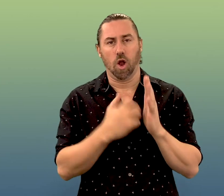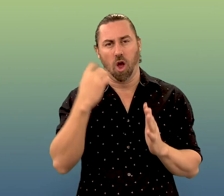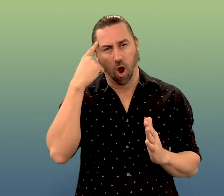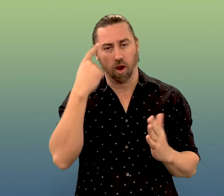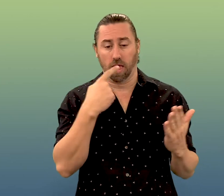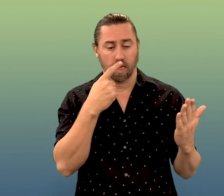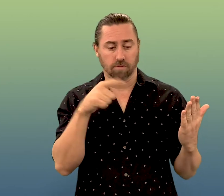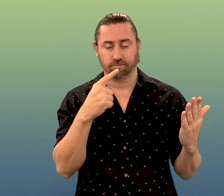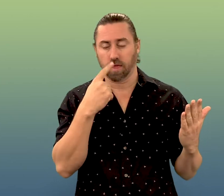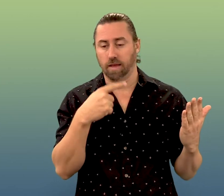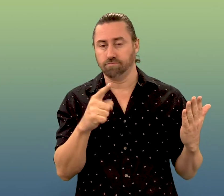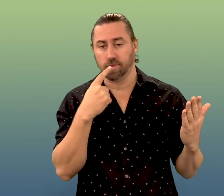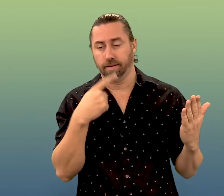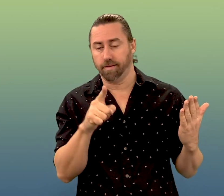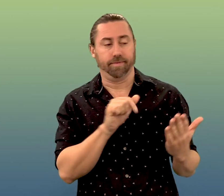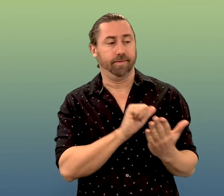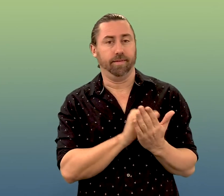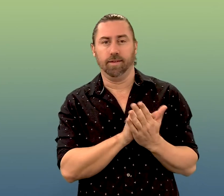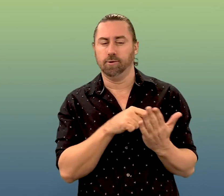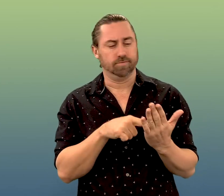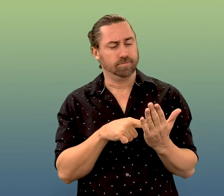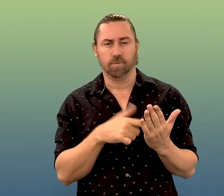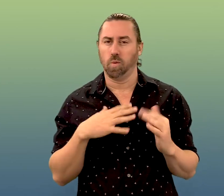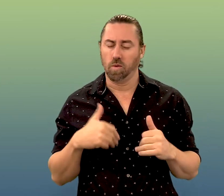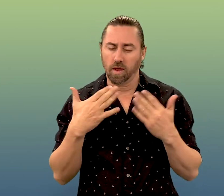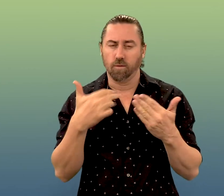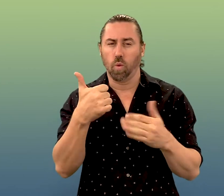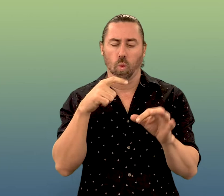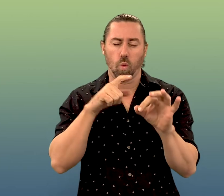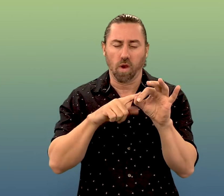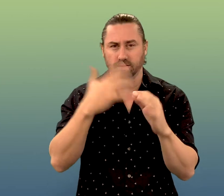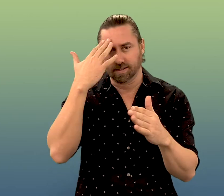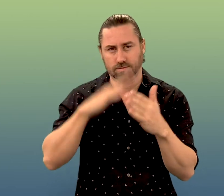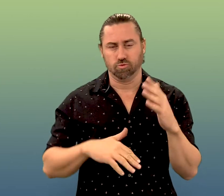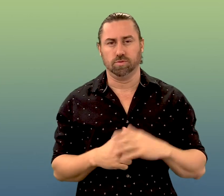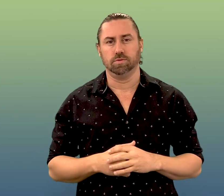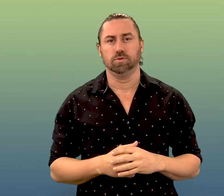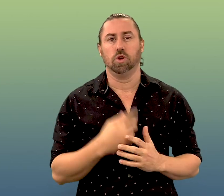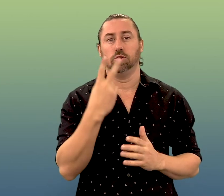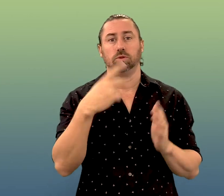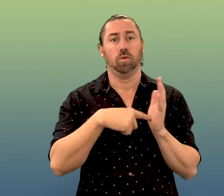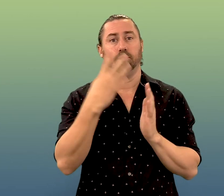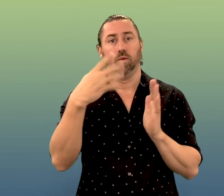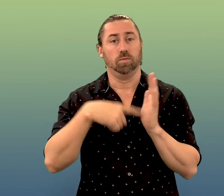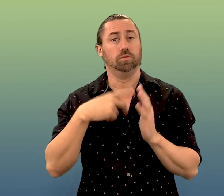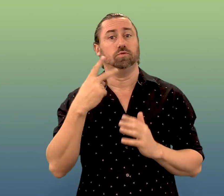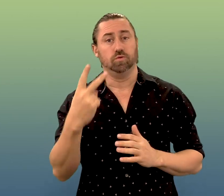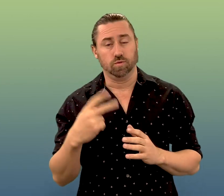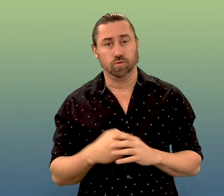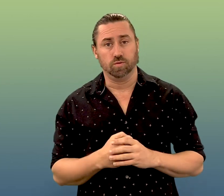TMR thinks beyond compliance to create quality experiences. Two point four point two.